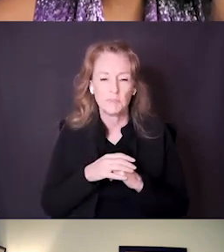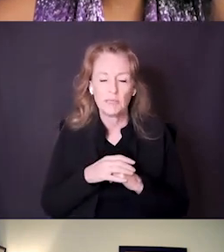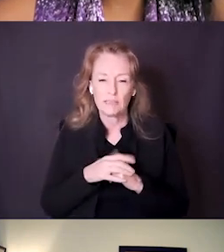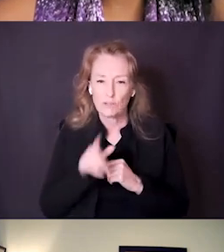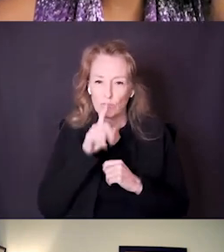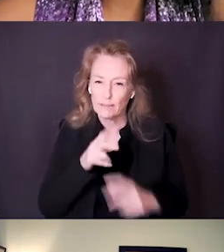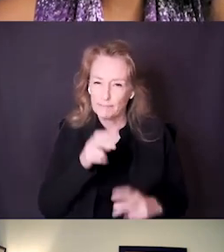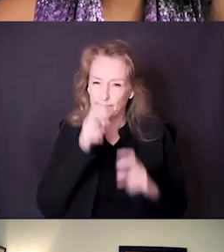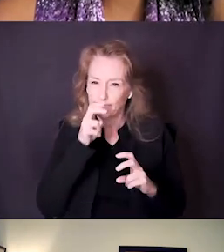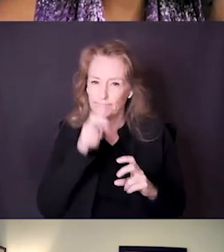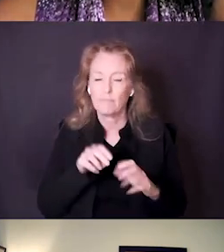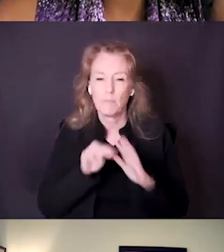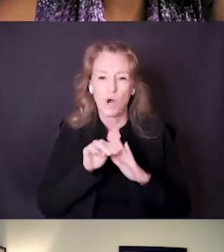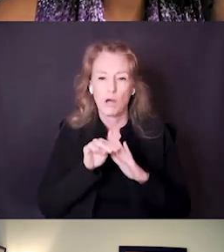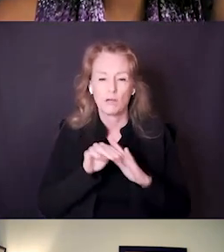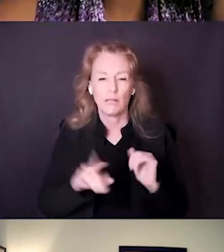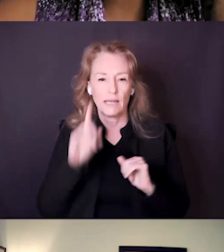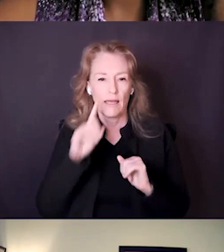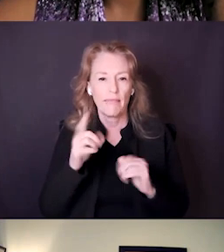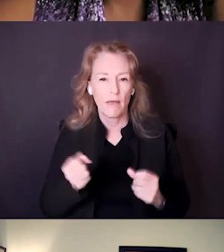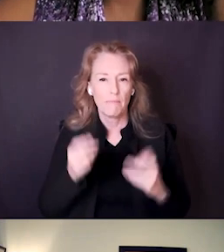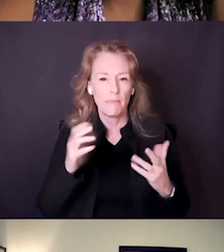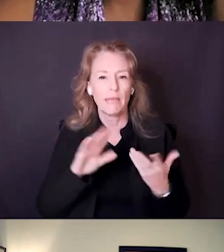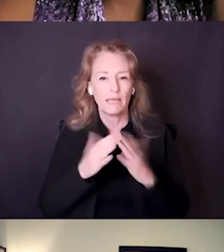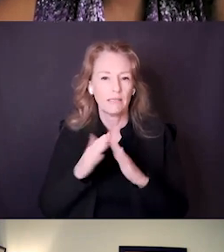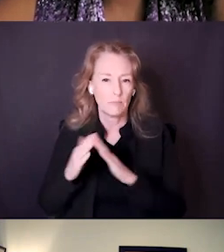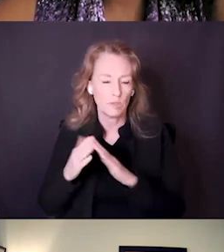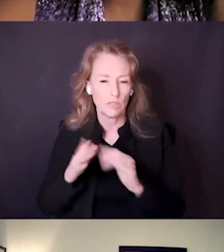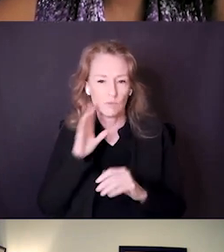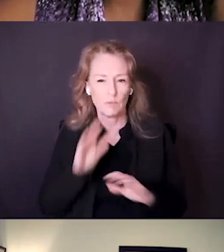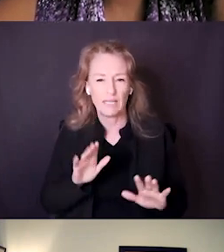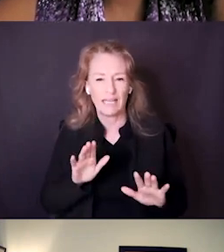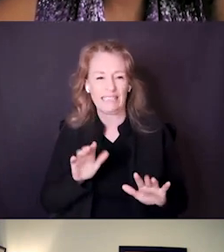I THOUGHT MANY COMMUNITIES WOULD SHY AWAY, BUT THEY WERE FOCUSED